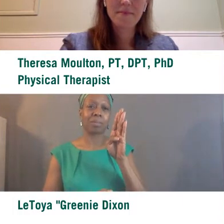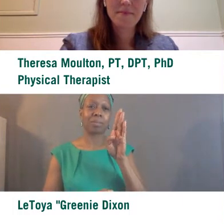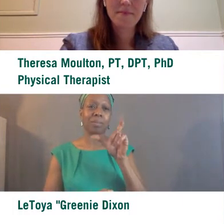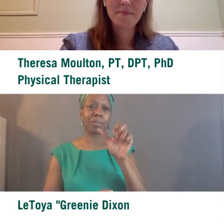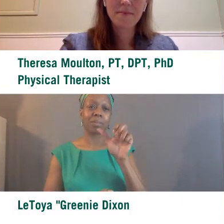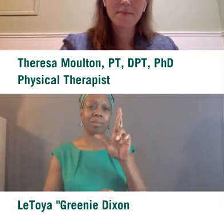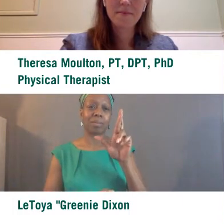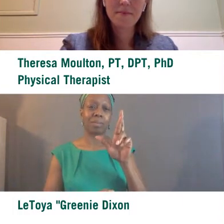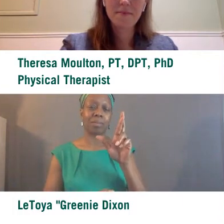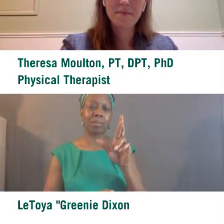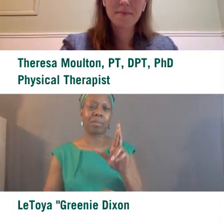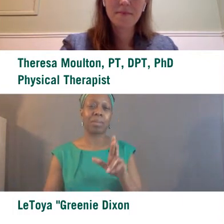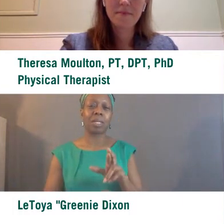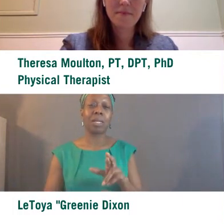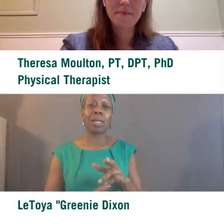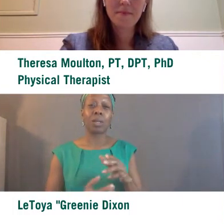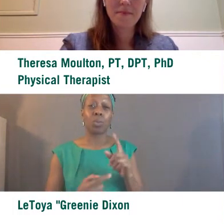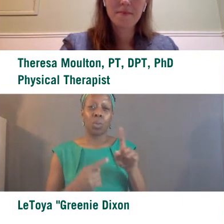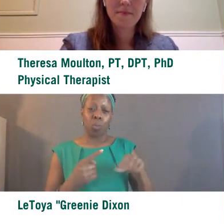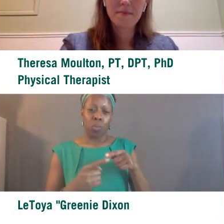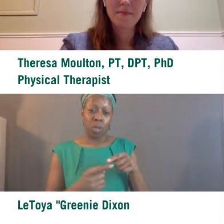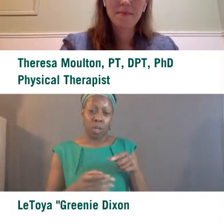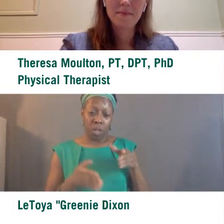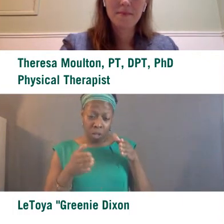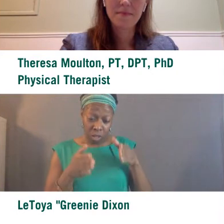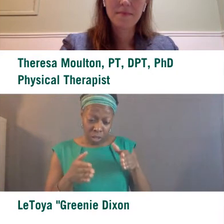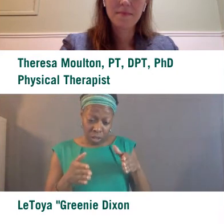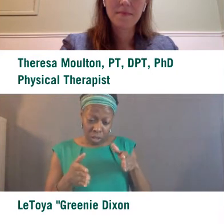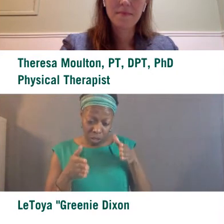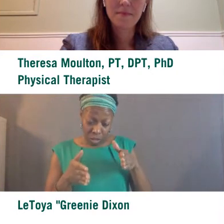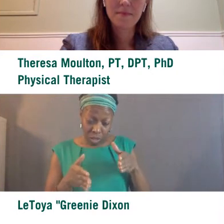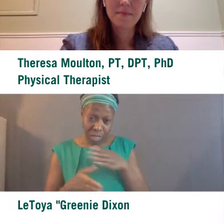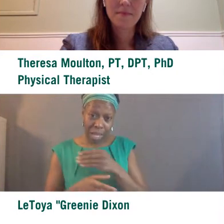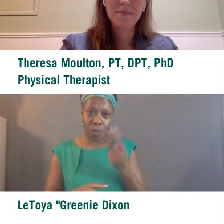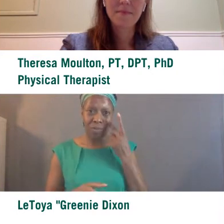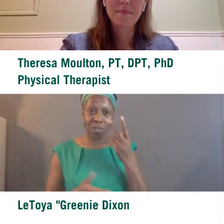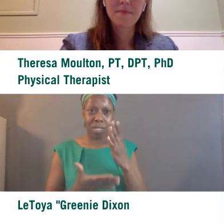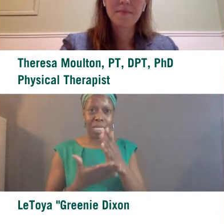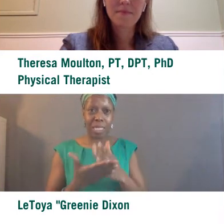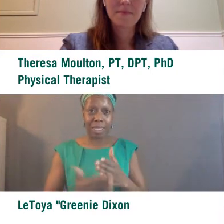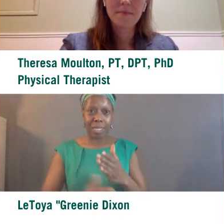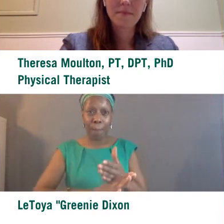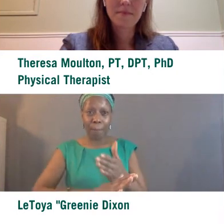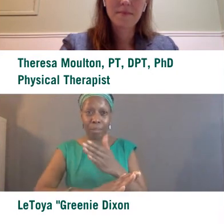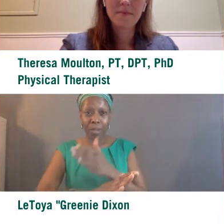So we've done intensive, we're seeing some gains and some challenges. Are they long lasting?